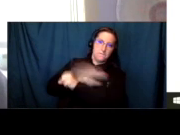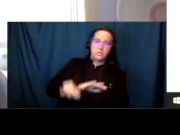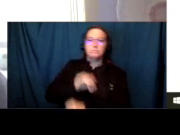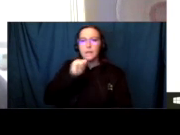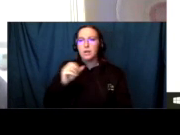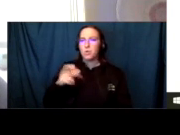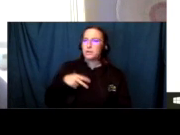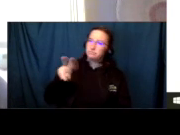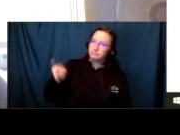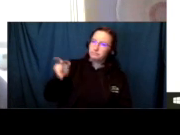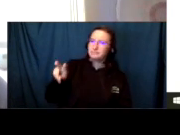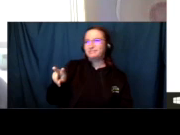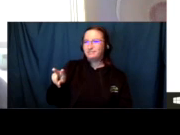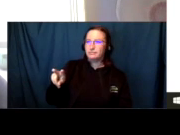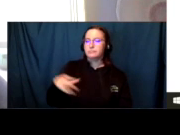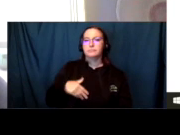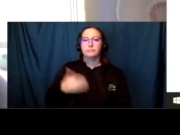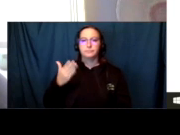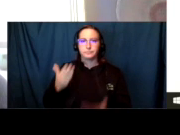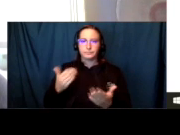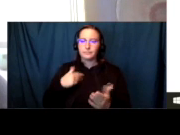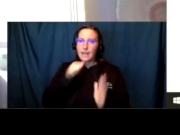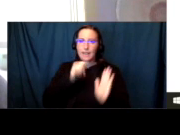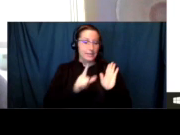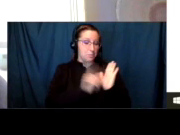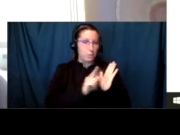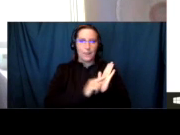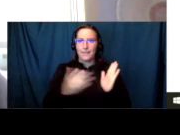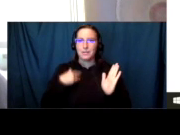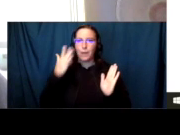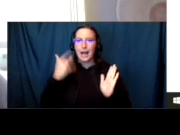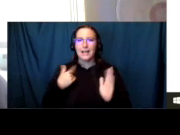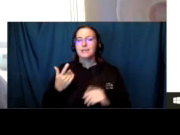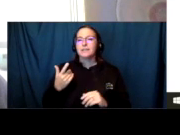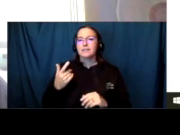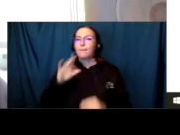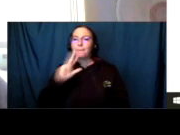like printing out things because a three-year-old is not interested maybe in the paper. But it might give you ideas for how to